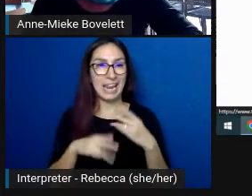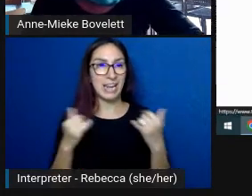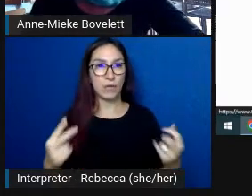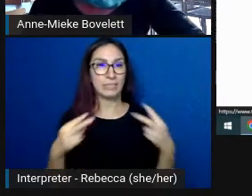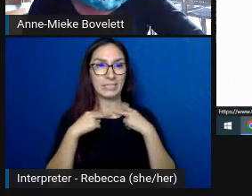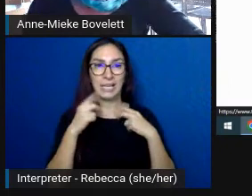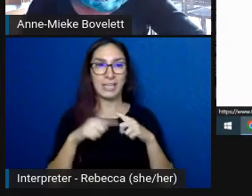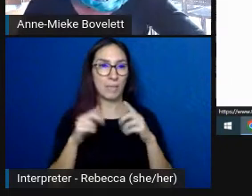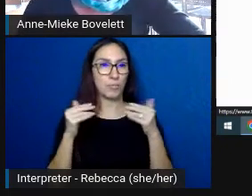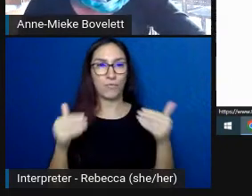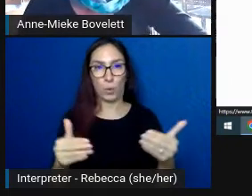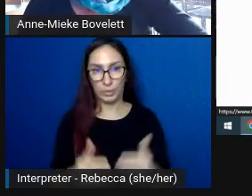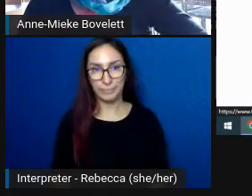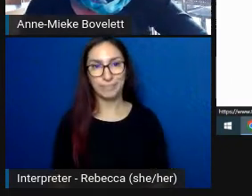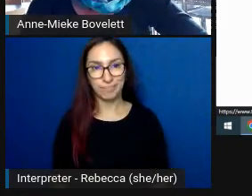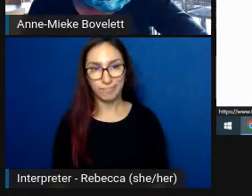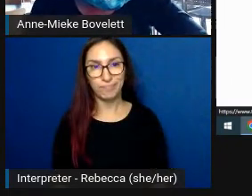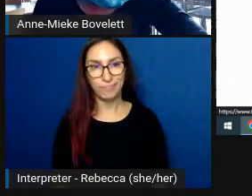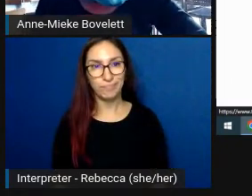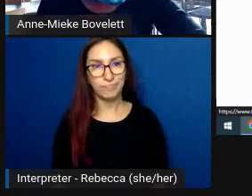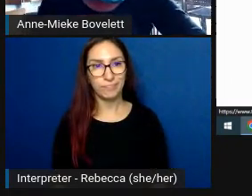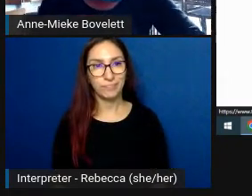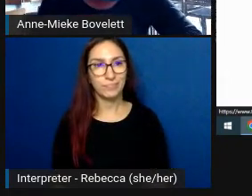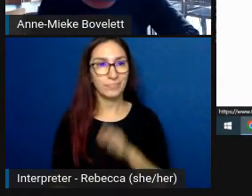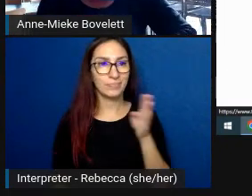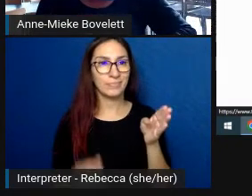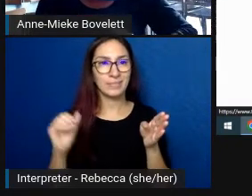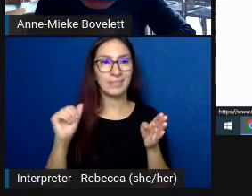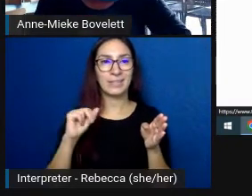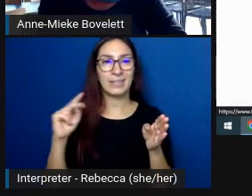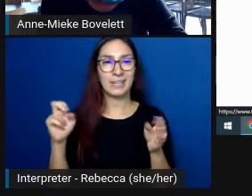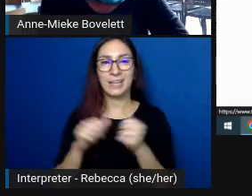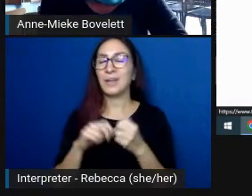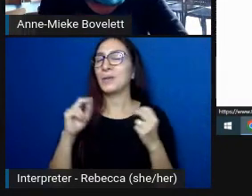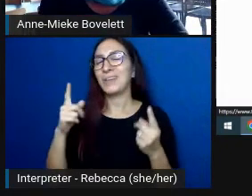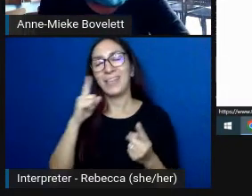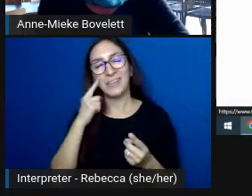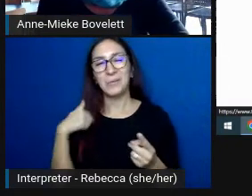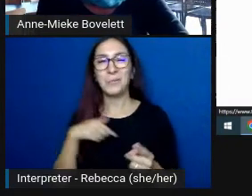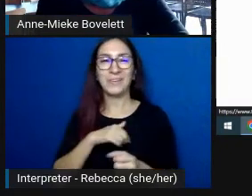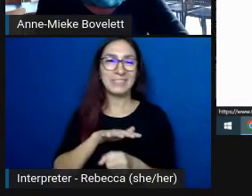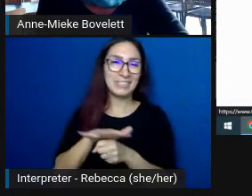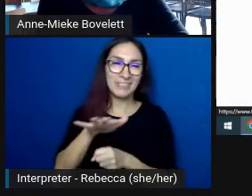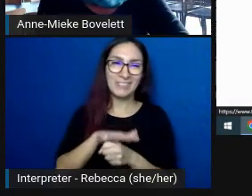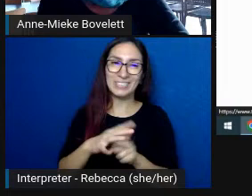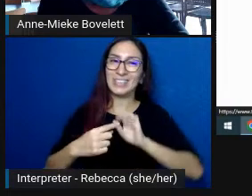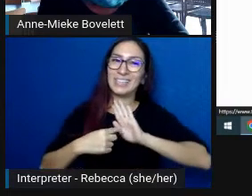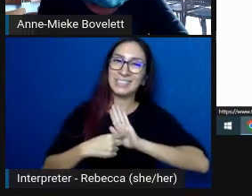I think we have sufficiently demonstrated that even a store-- Thank you, Anne.